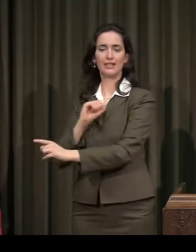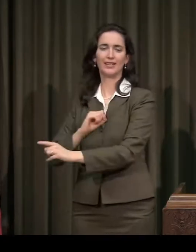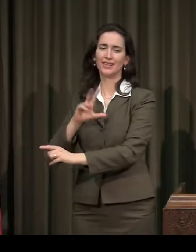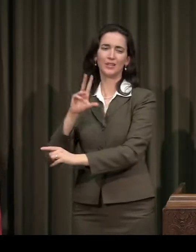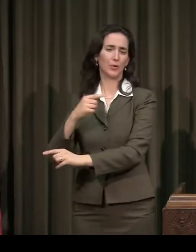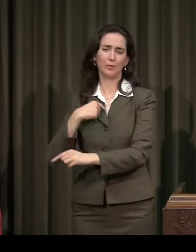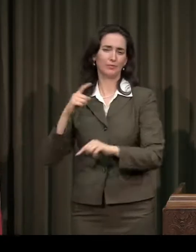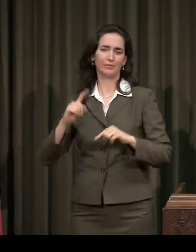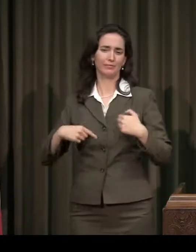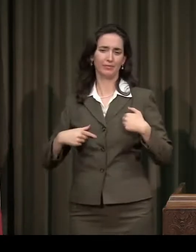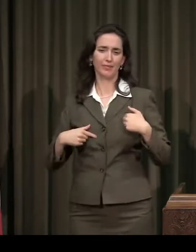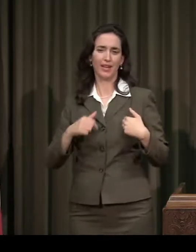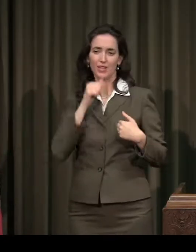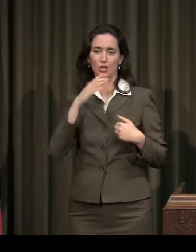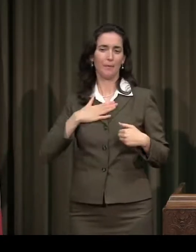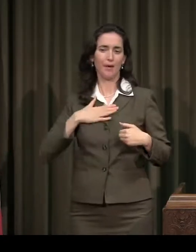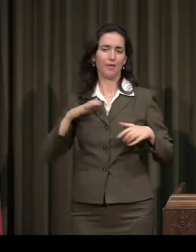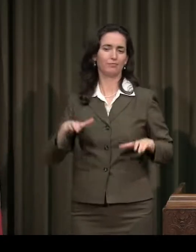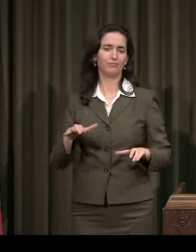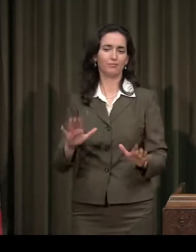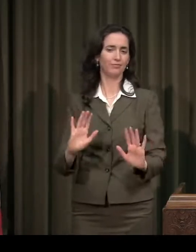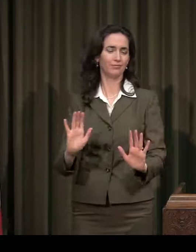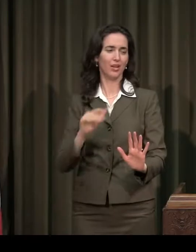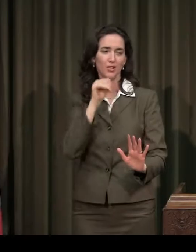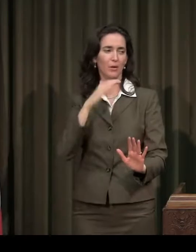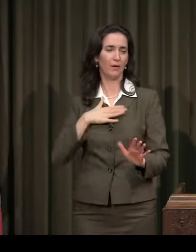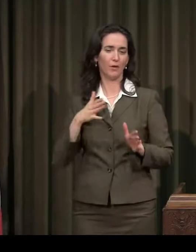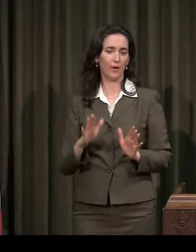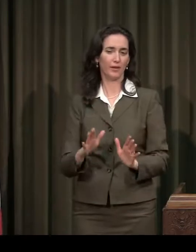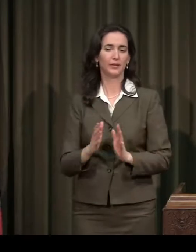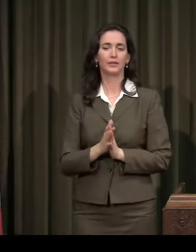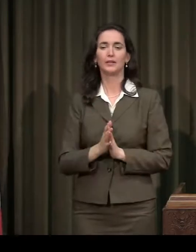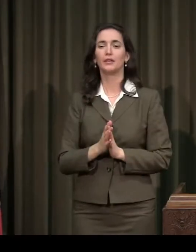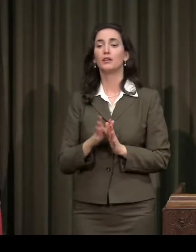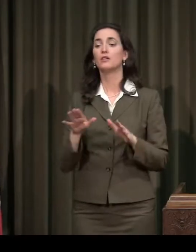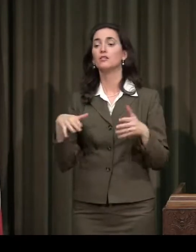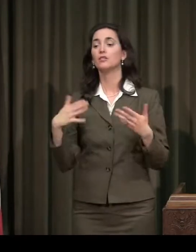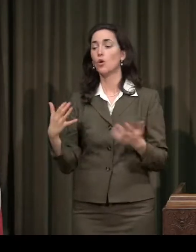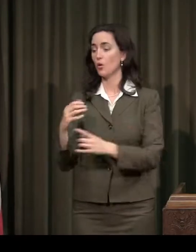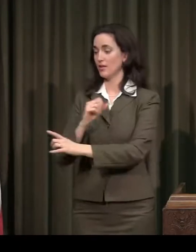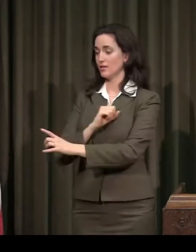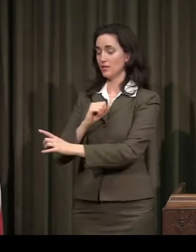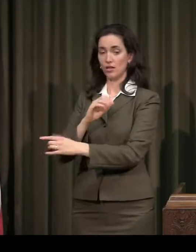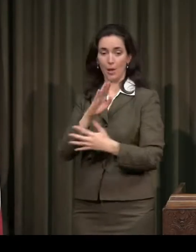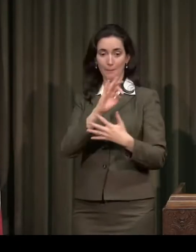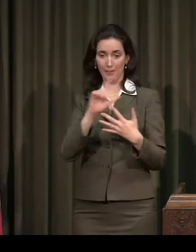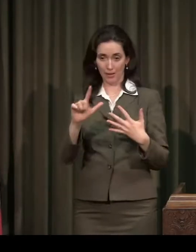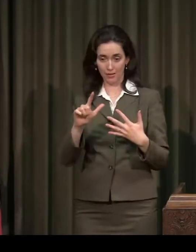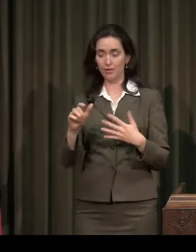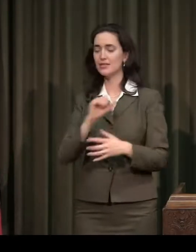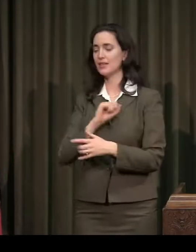operate and so the Senate is going to take up the bills they're going to go